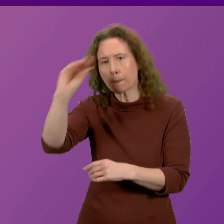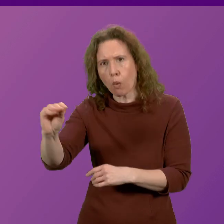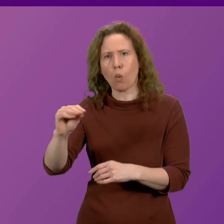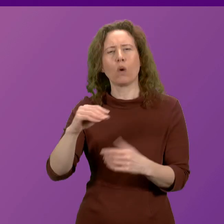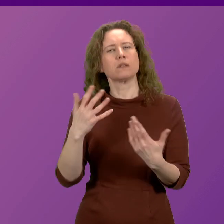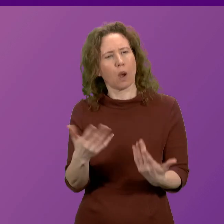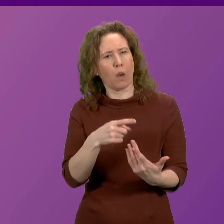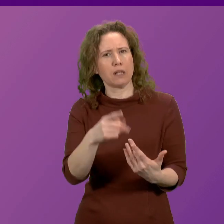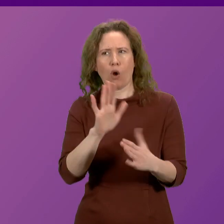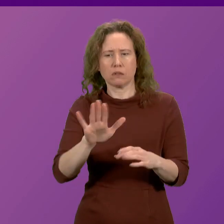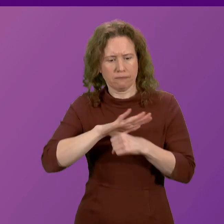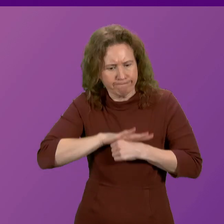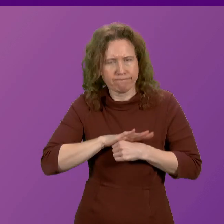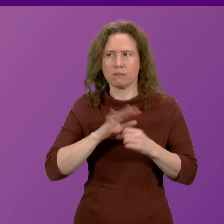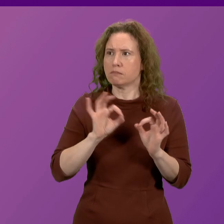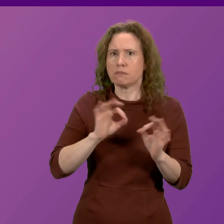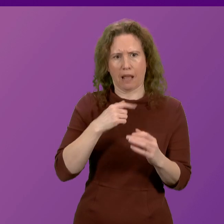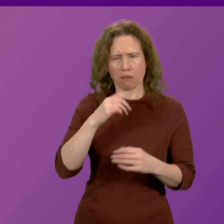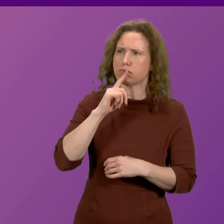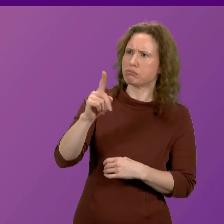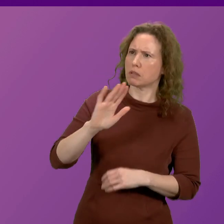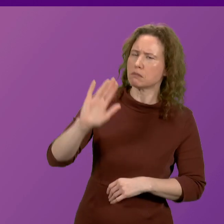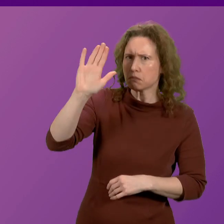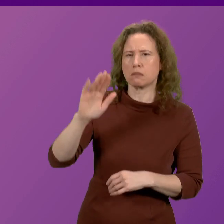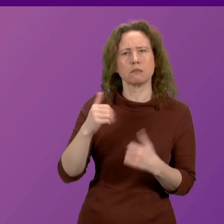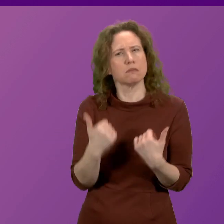and those who are responsible should be brought to justice.